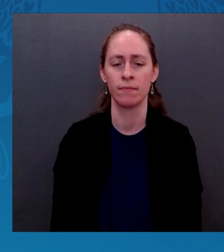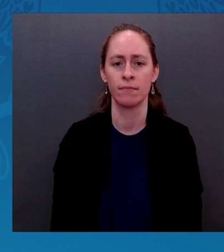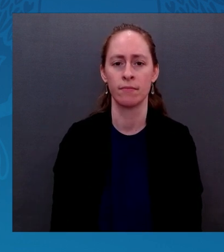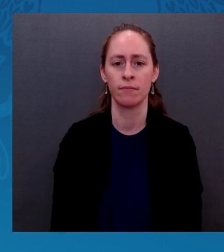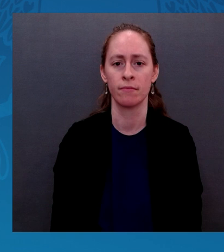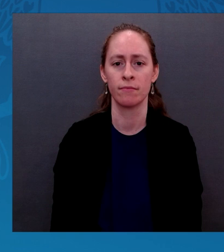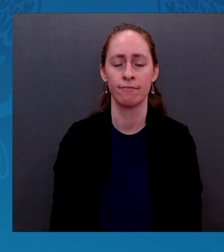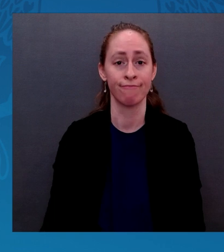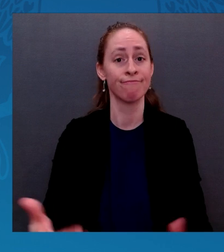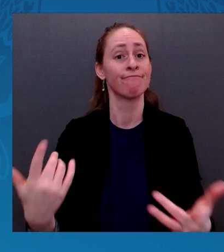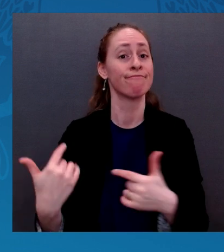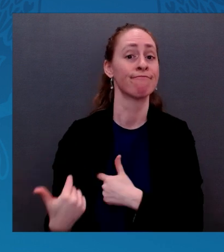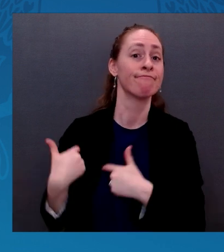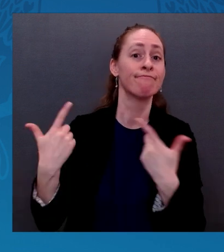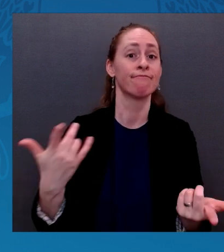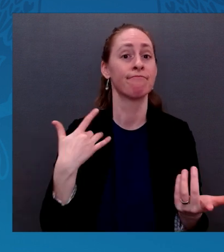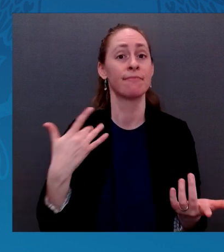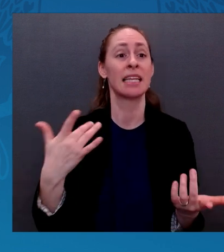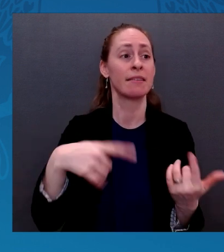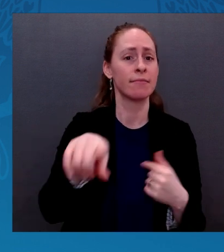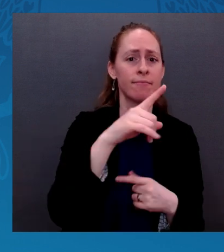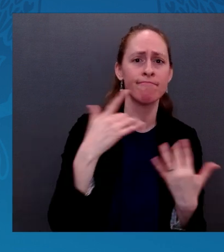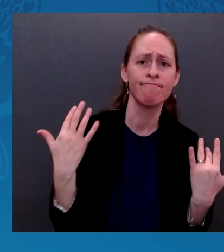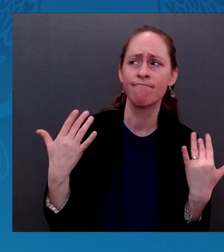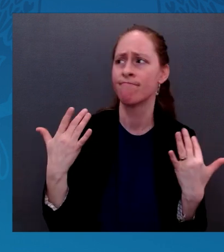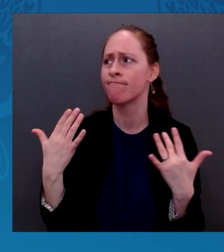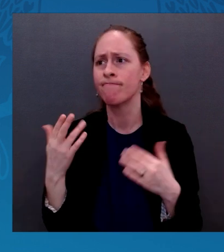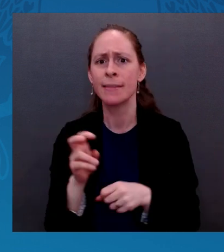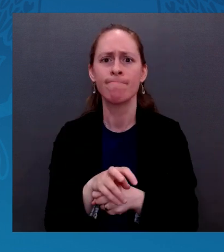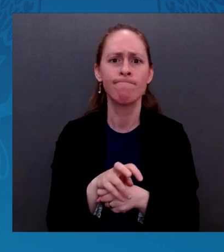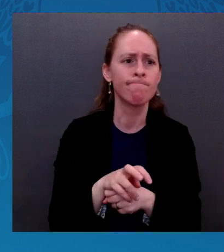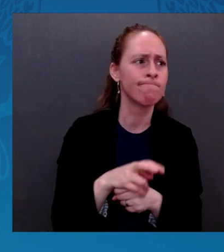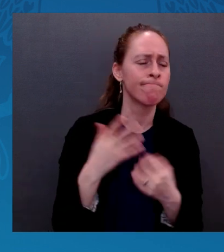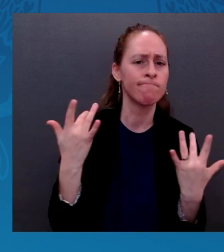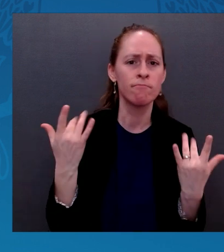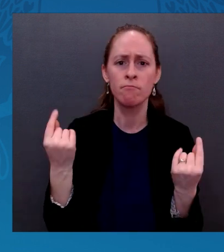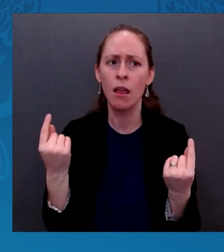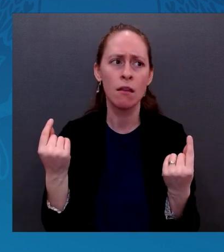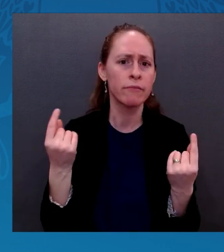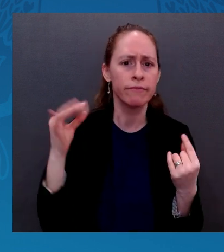without an acknowledgment of the fact that it has reached crisis proportions and without acknowledgment